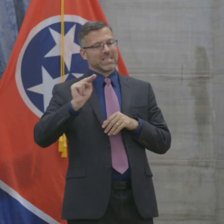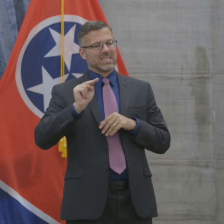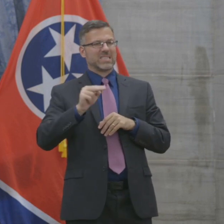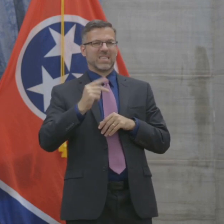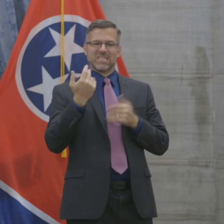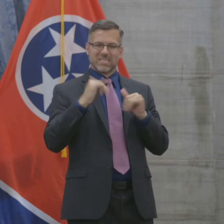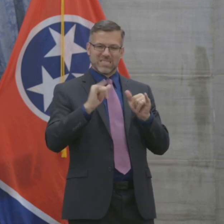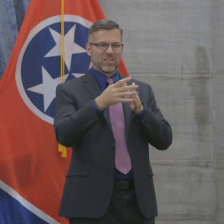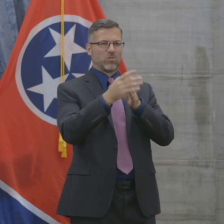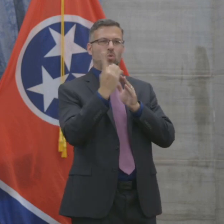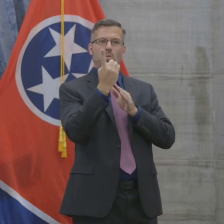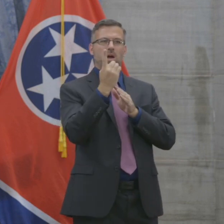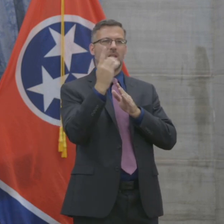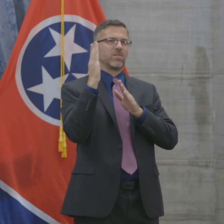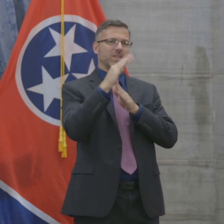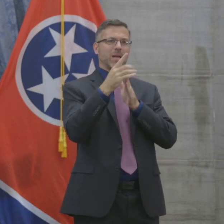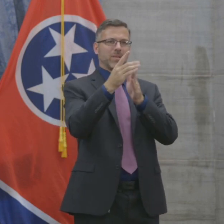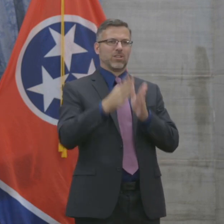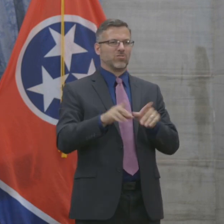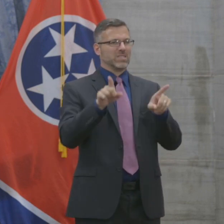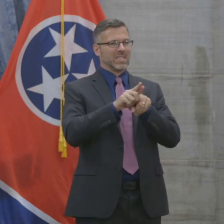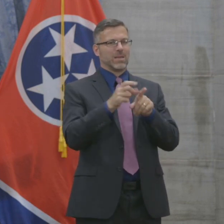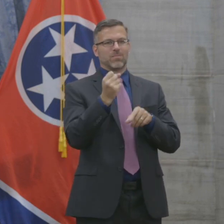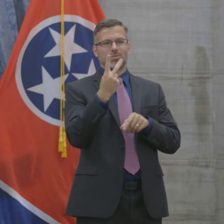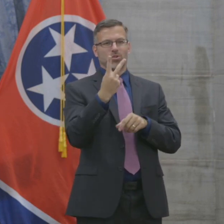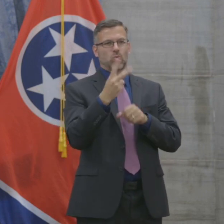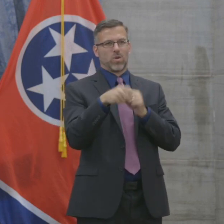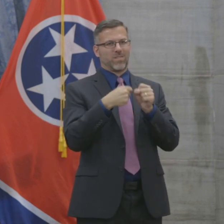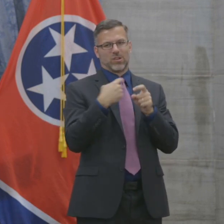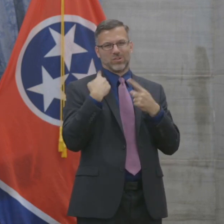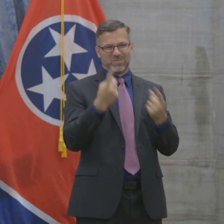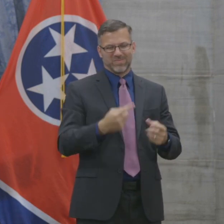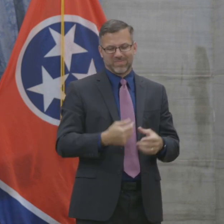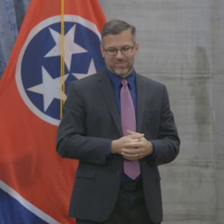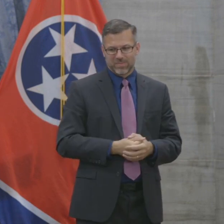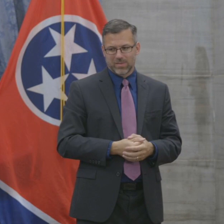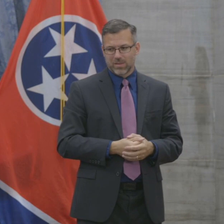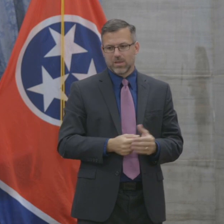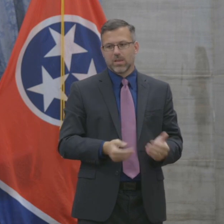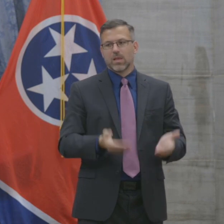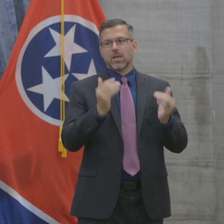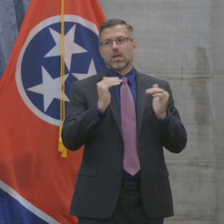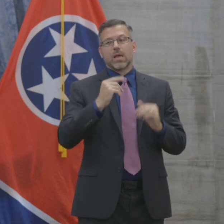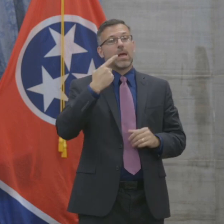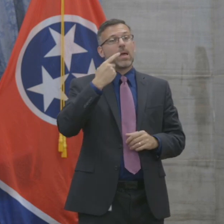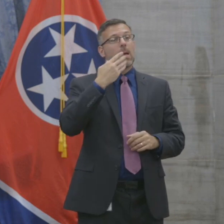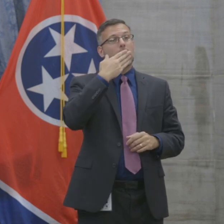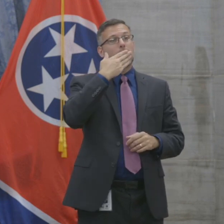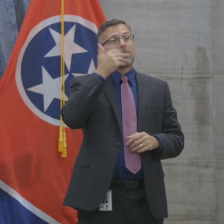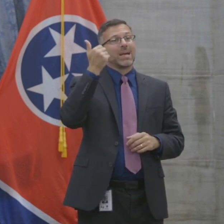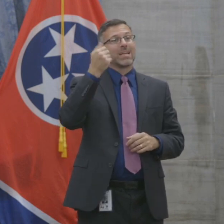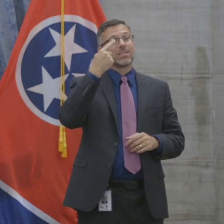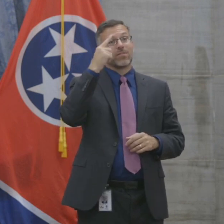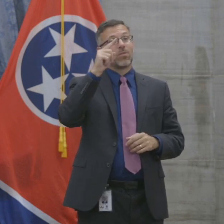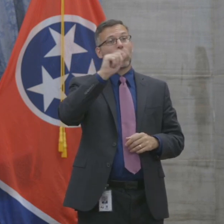For statewide dual certification we did the same thing and almost 800 teachers completed statewide dual credit virtual training